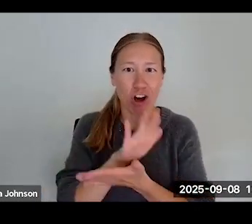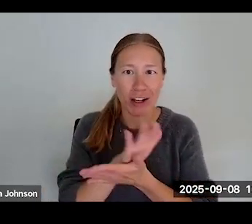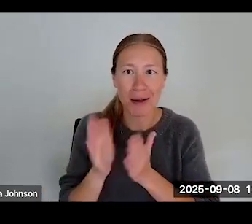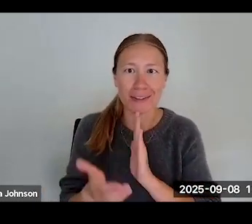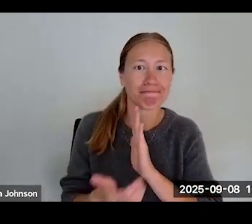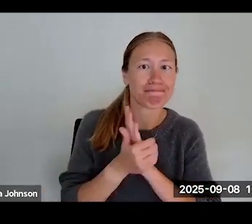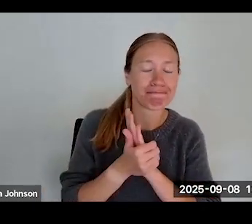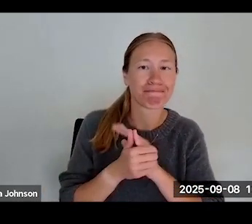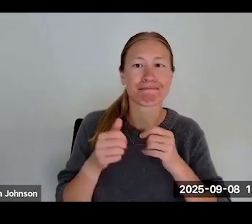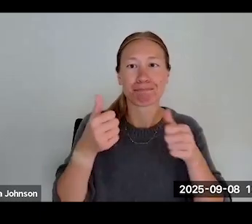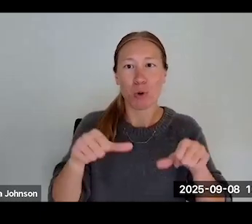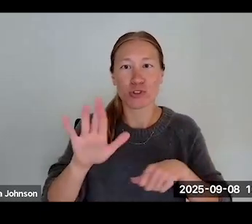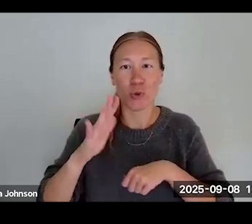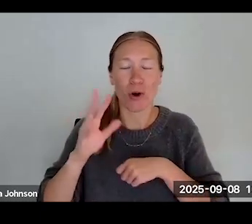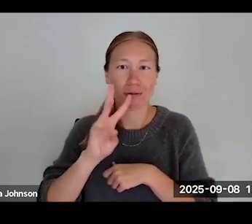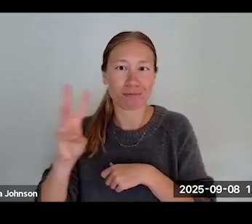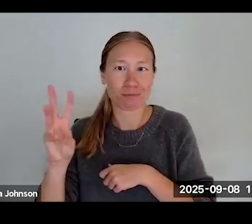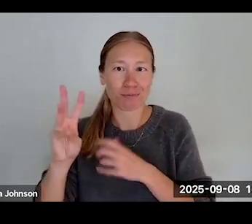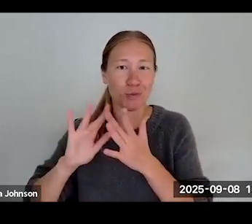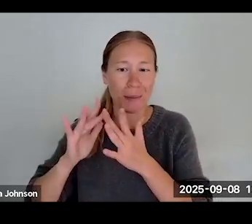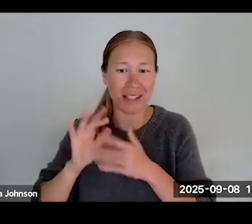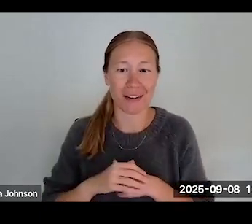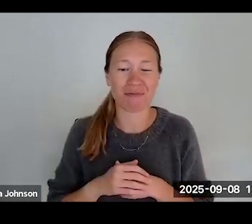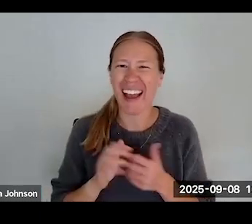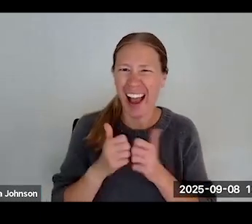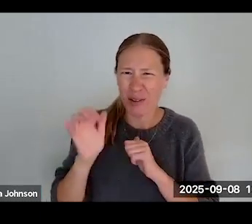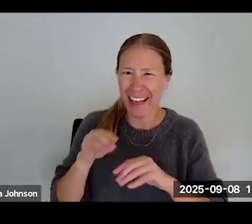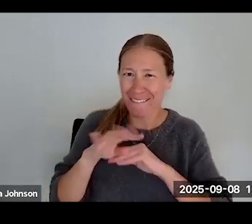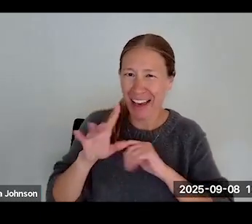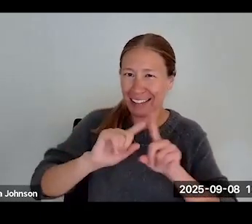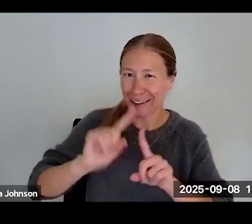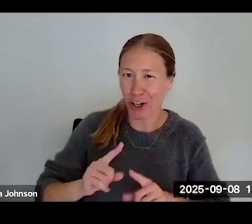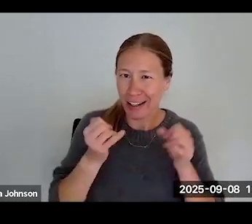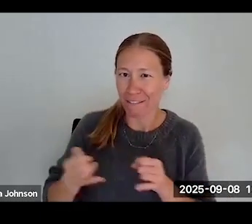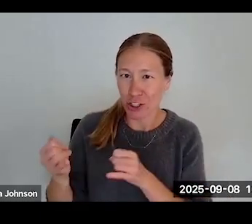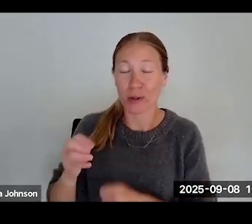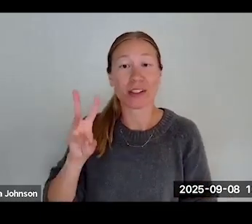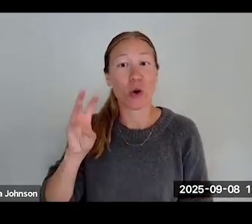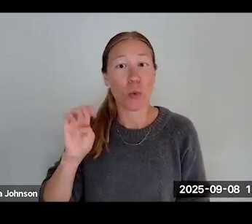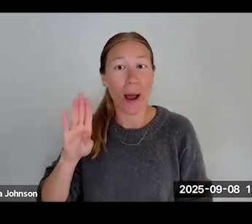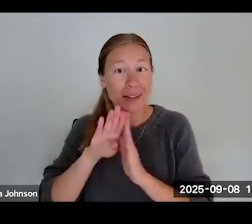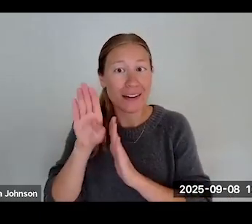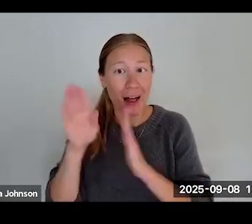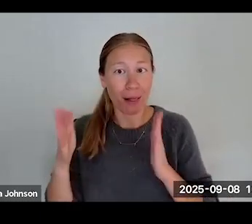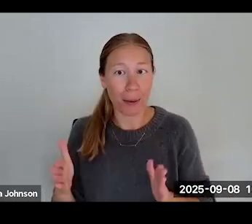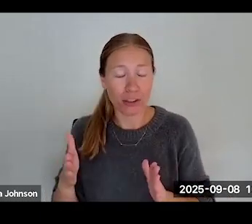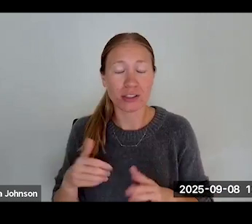So let's talk about how this affects different individuals here at UM. For web developers, you may need to consider the accessibility